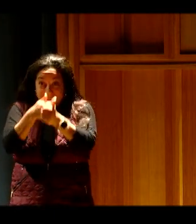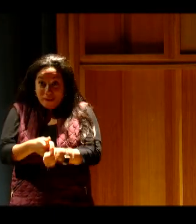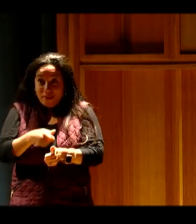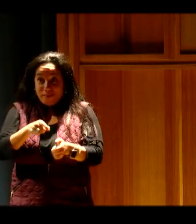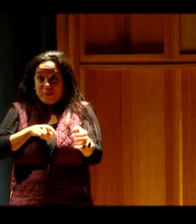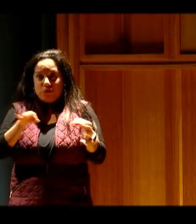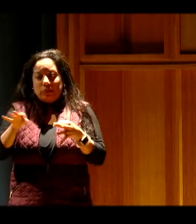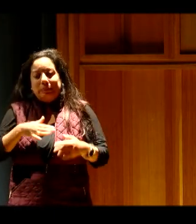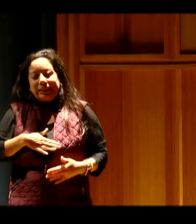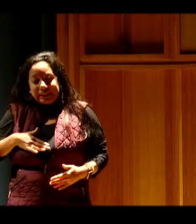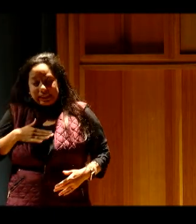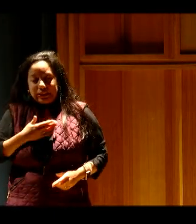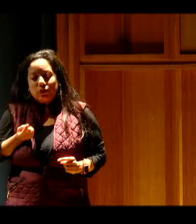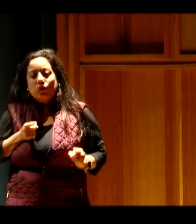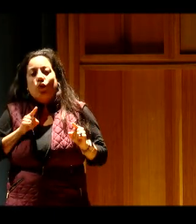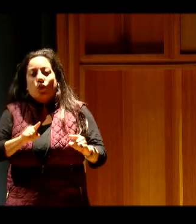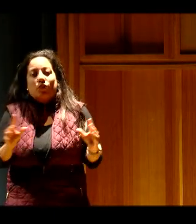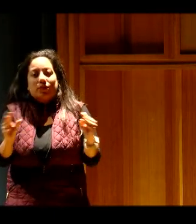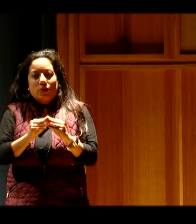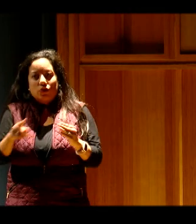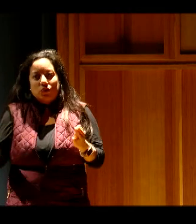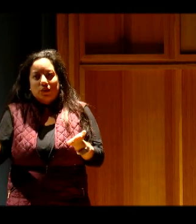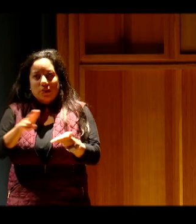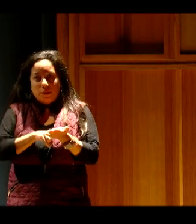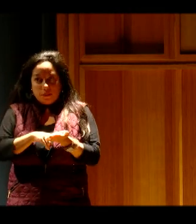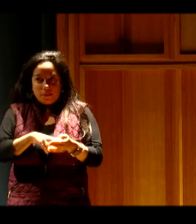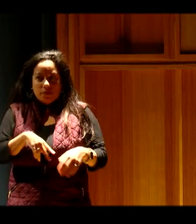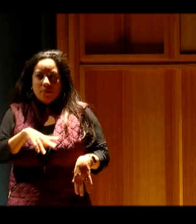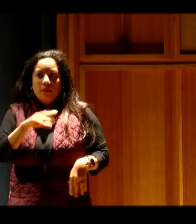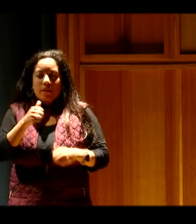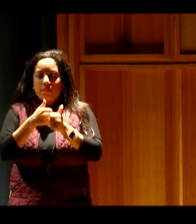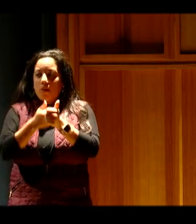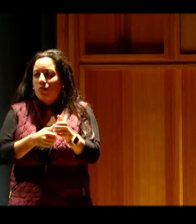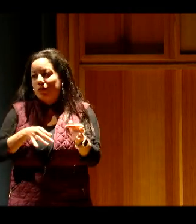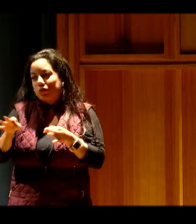So, please go to the session that you signed up for and follow the instructions on how to get there.